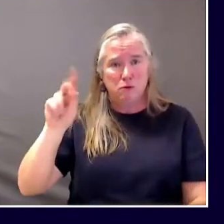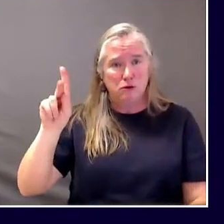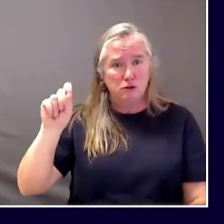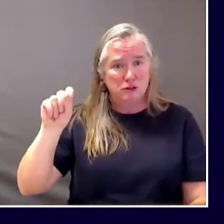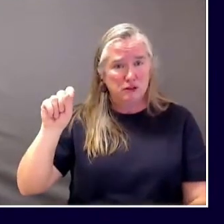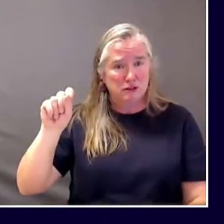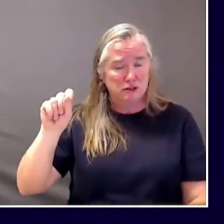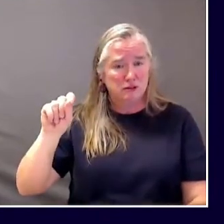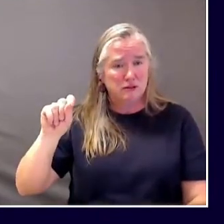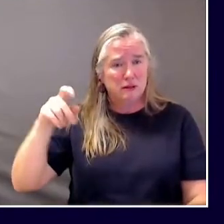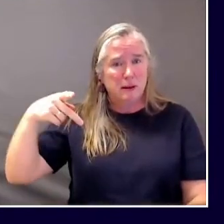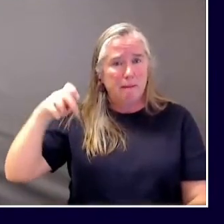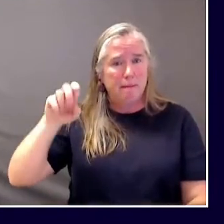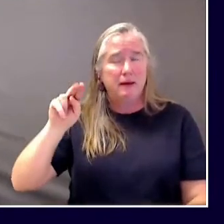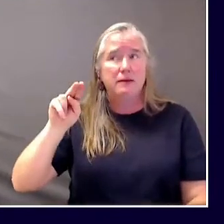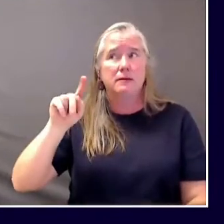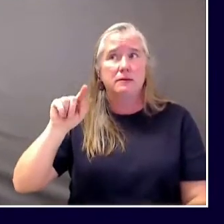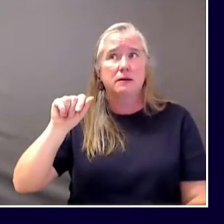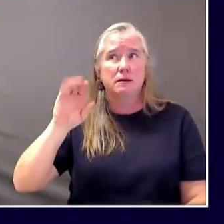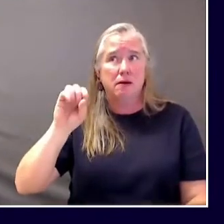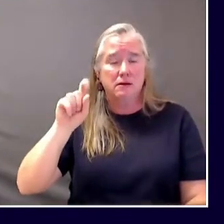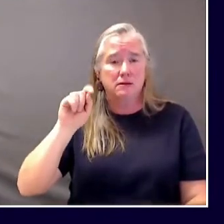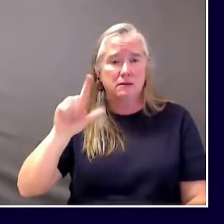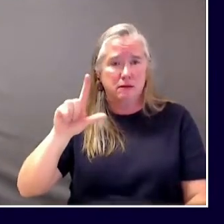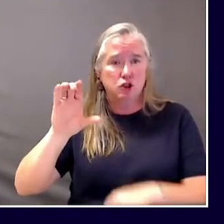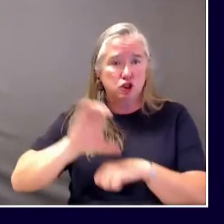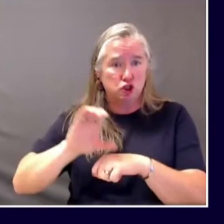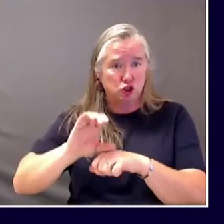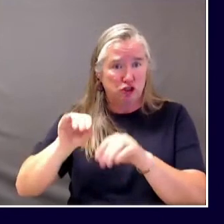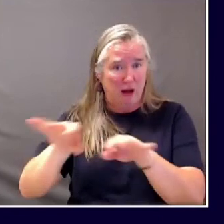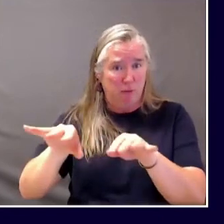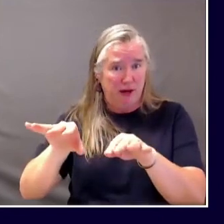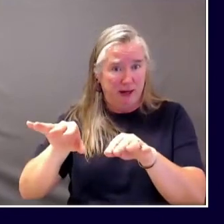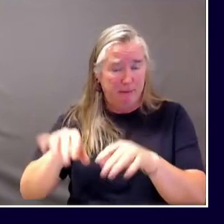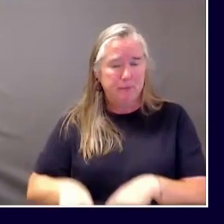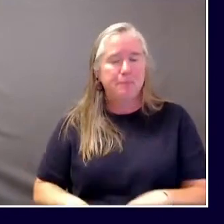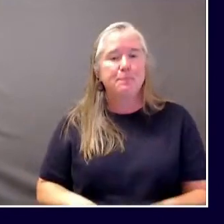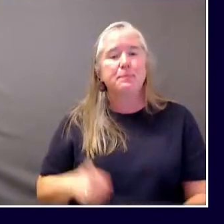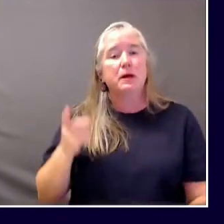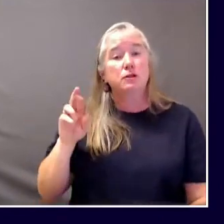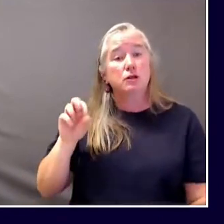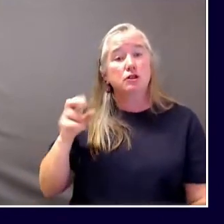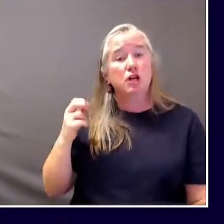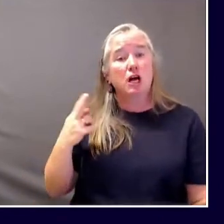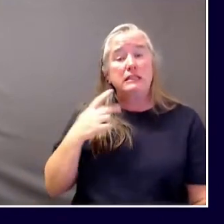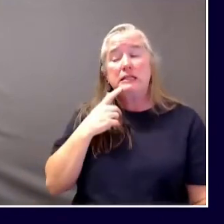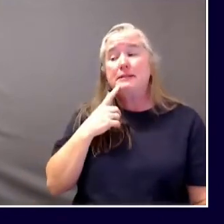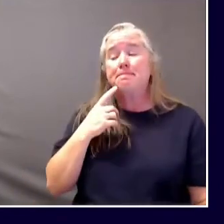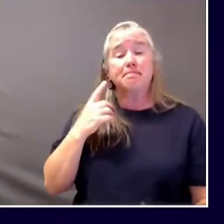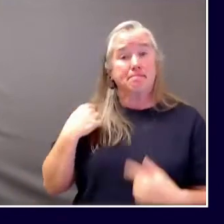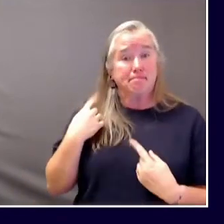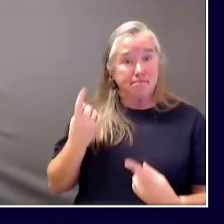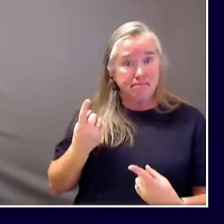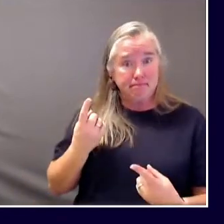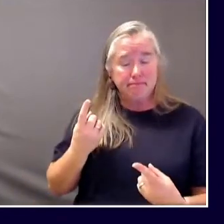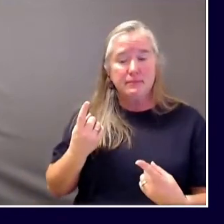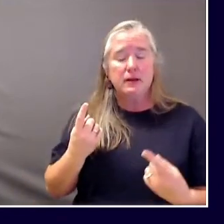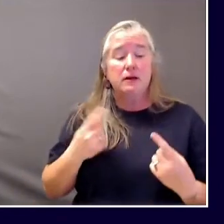okay because George operate thank you Joe at this time we